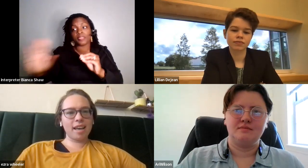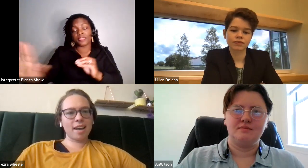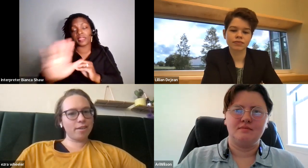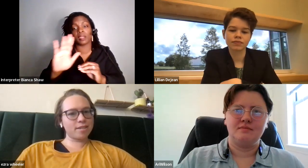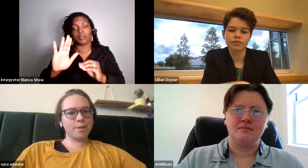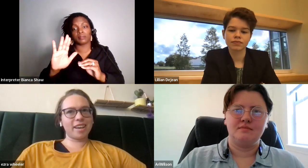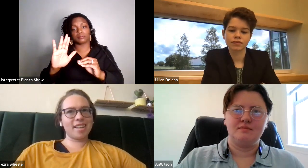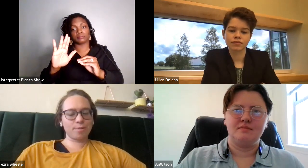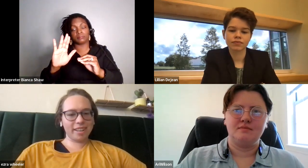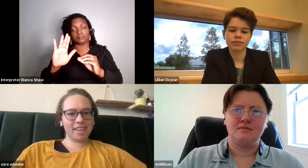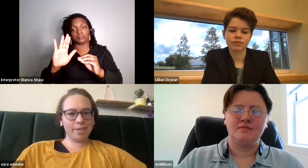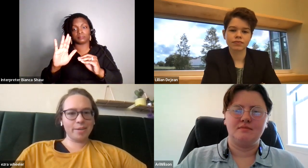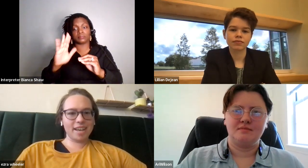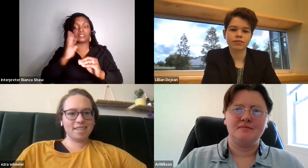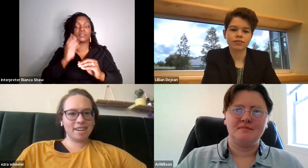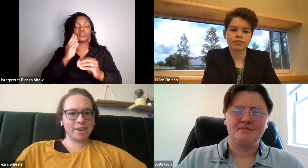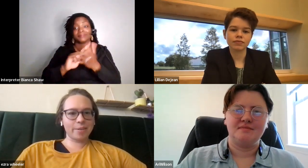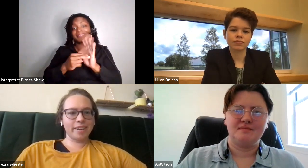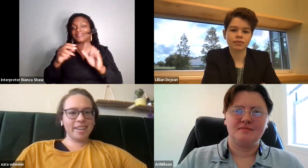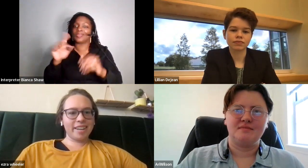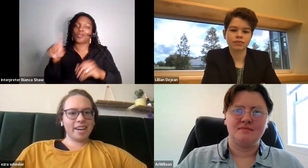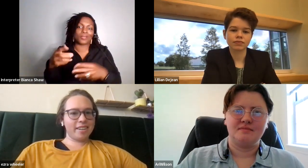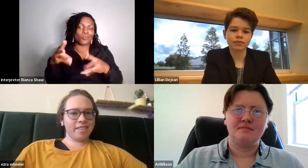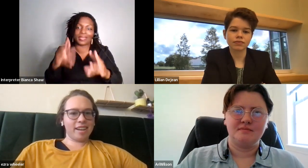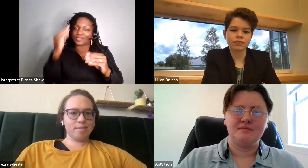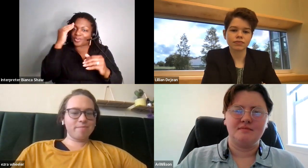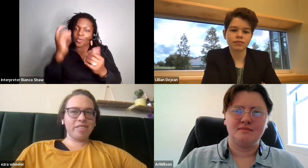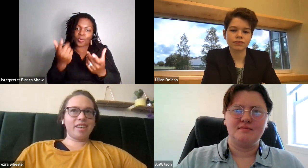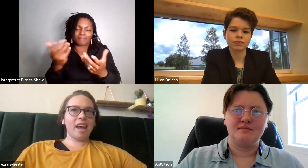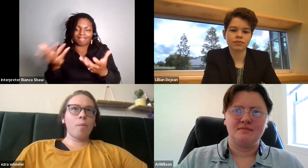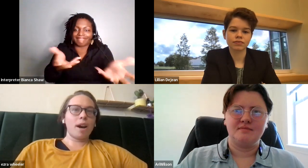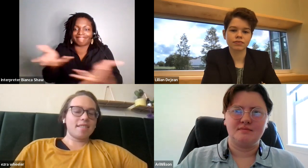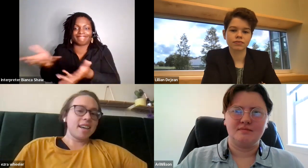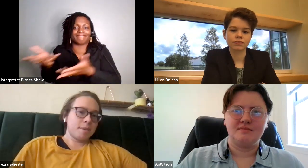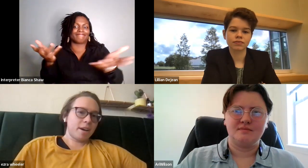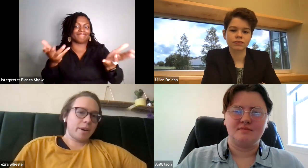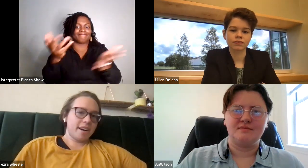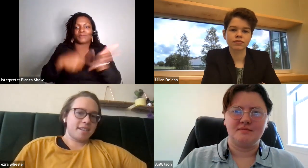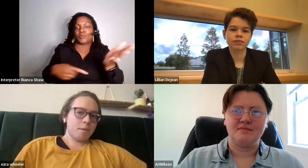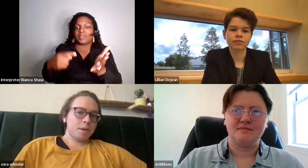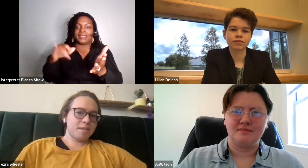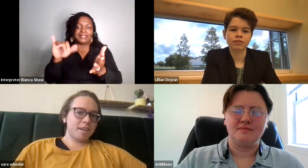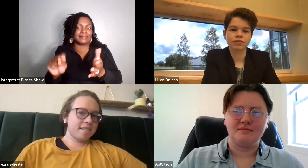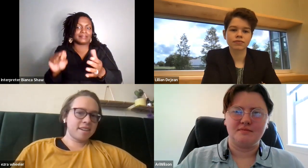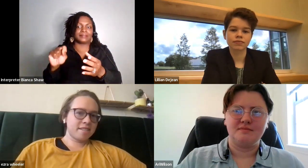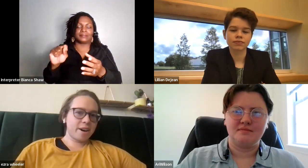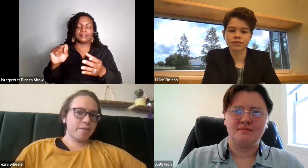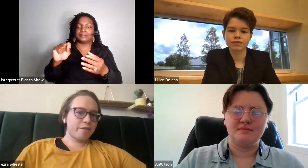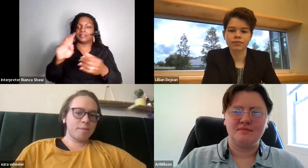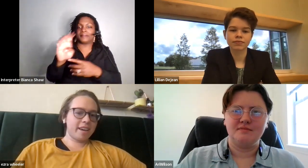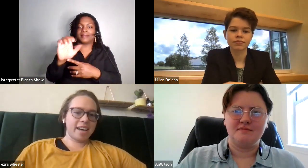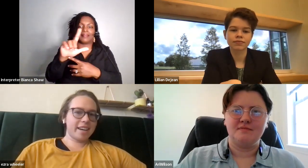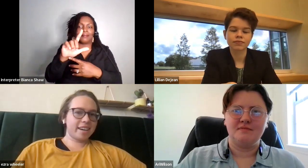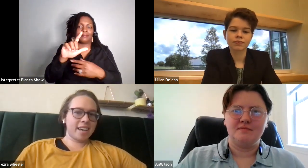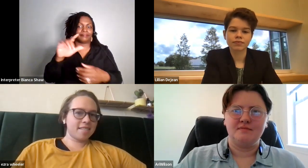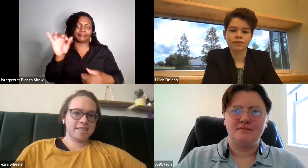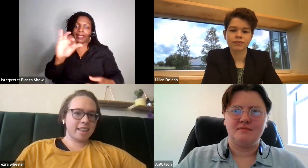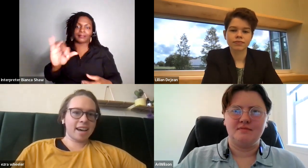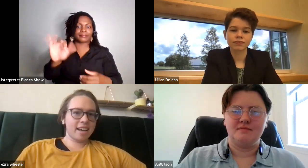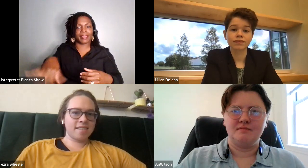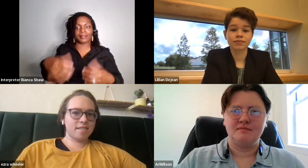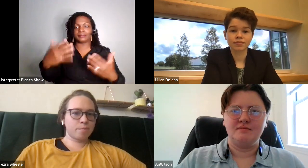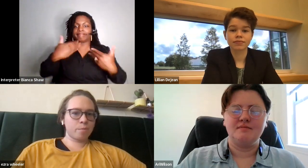And also that it's really the only way to know what it's like to be a queer to say old person, because there's no formulaic answer to that.